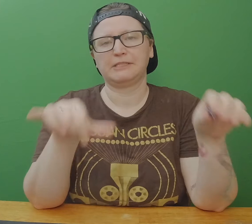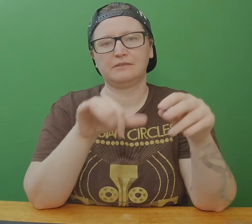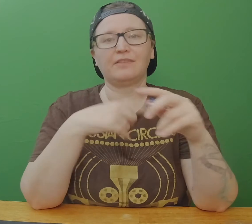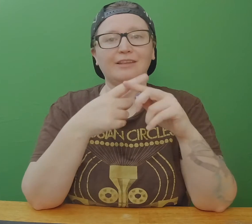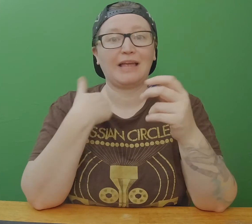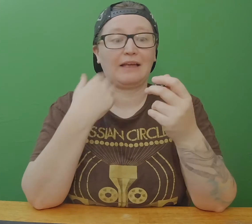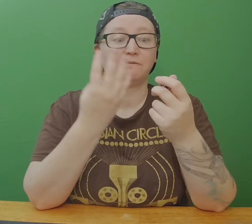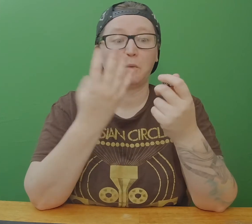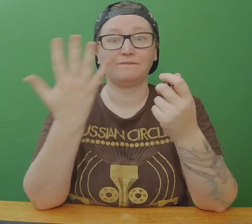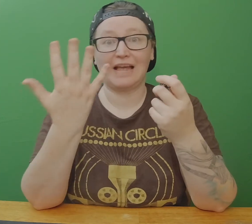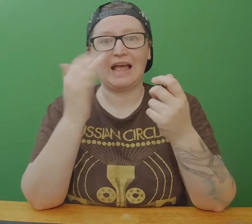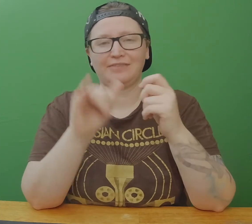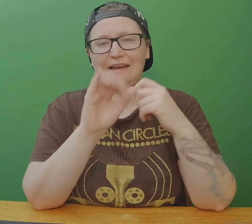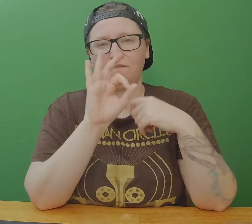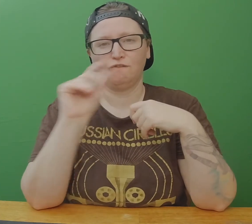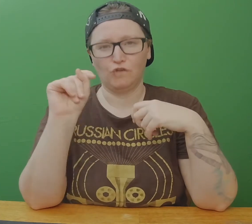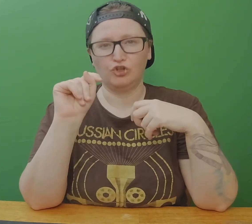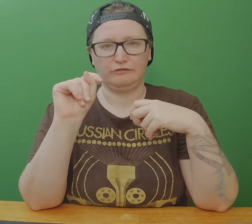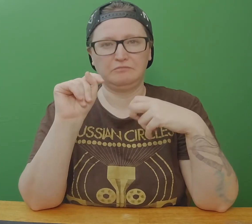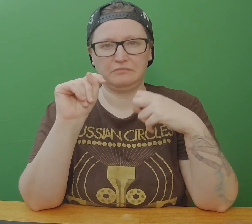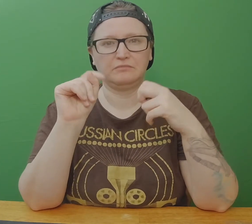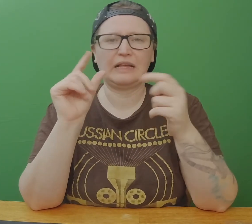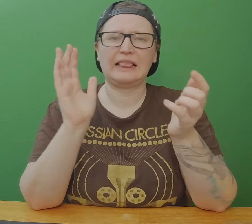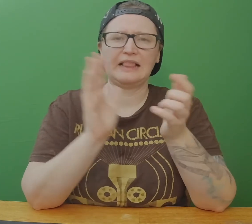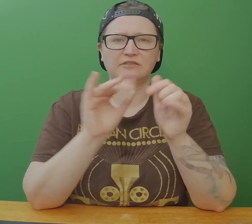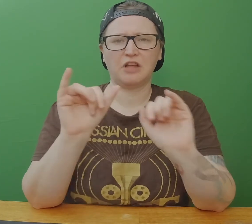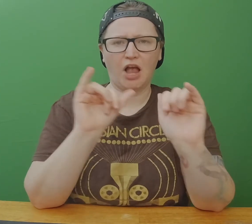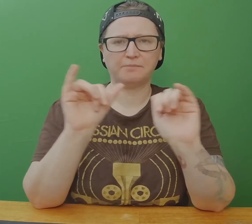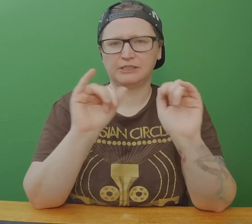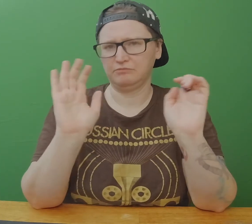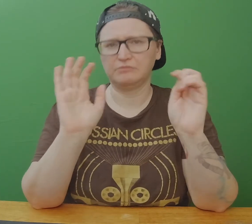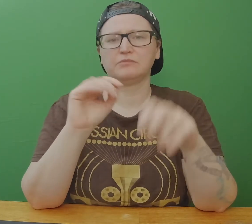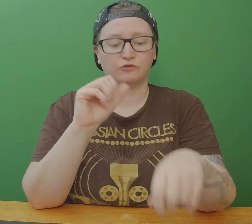kind of like the bow are common and then you have four five which is the foot which is less common